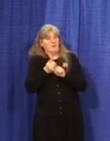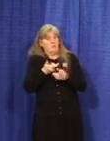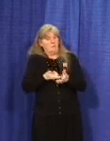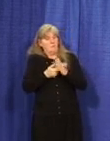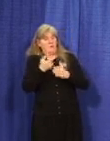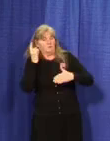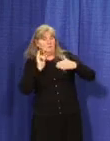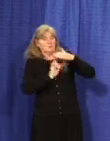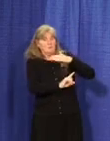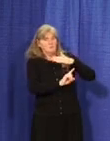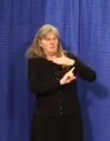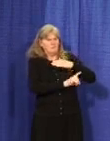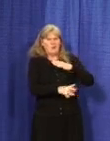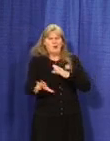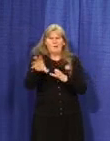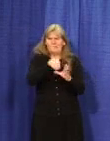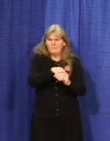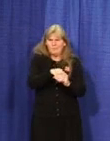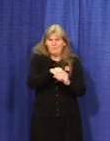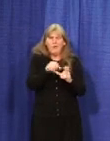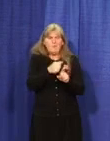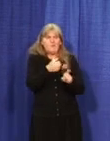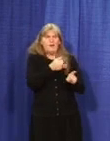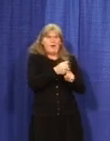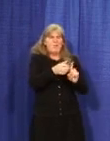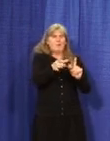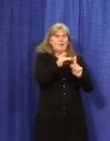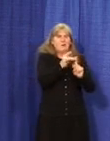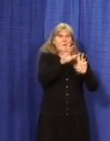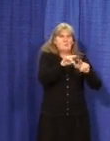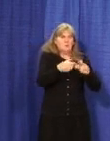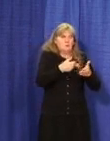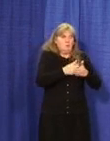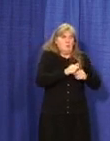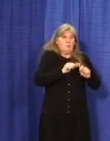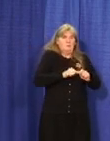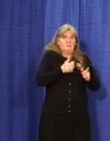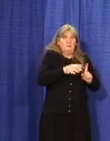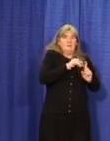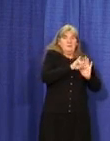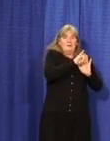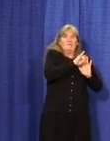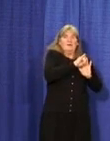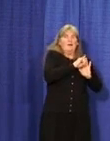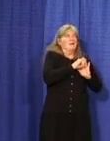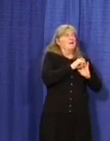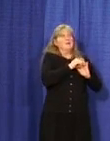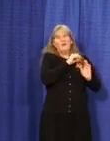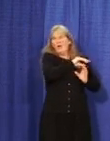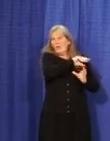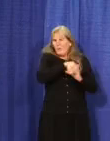named contact of someone with COVID. Weddings or gatherings -- weddings are gatherings,